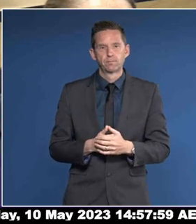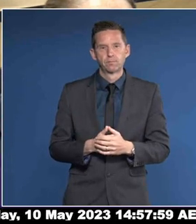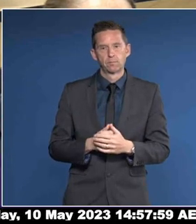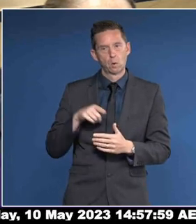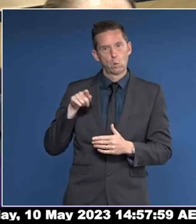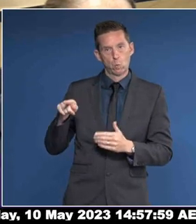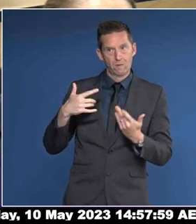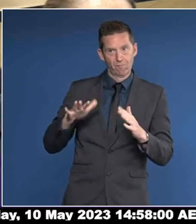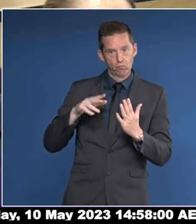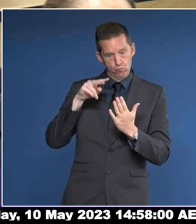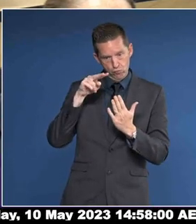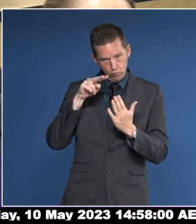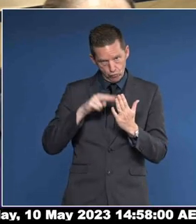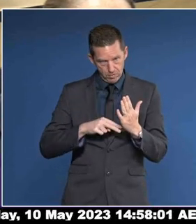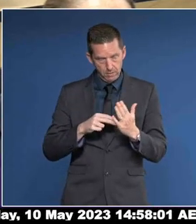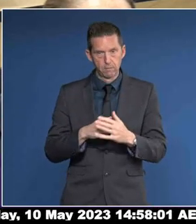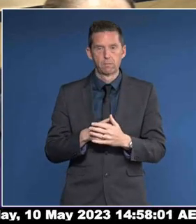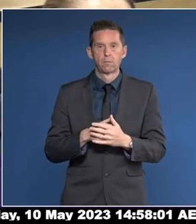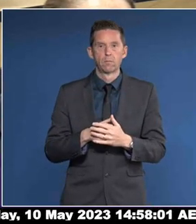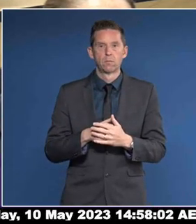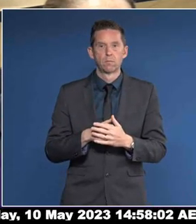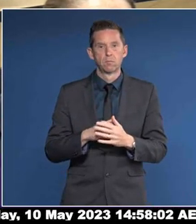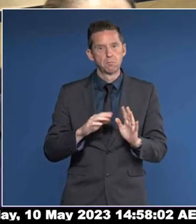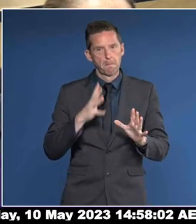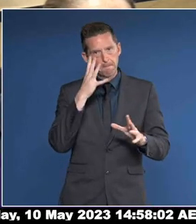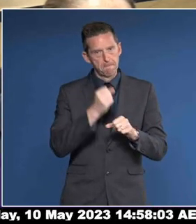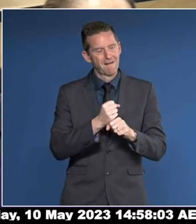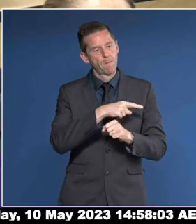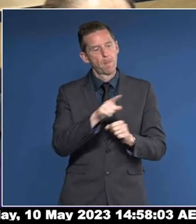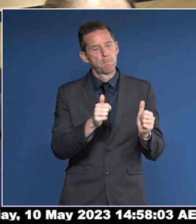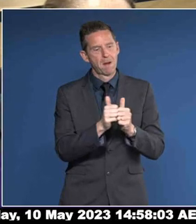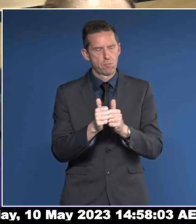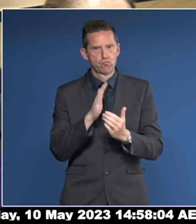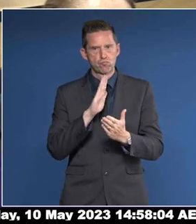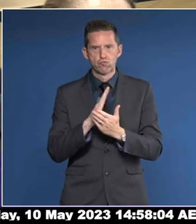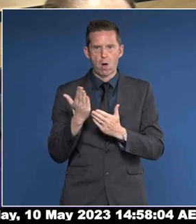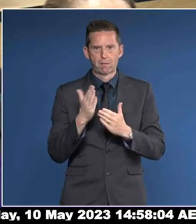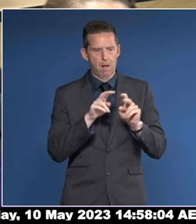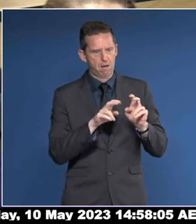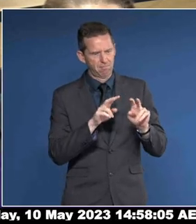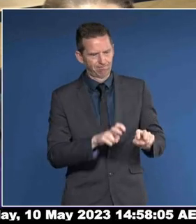suggest to you that the documents are not accurate reports of what was taken at that time? MR TRACEY: That's correct.